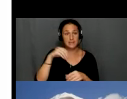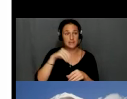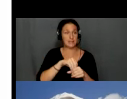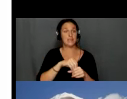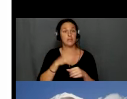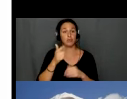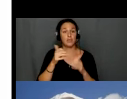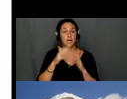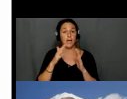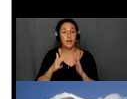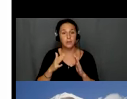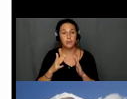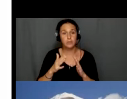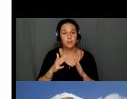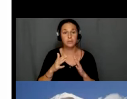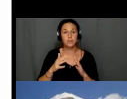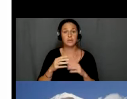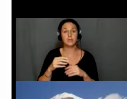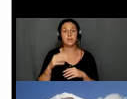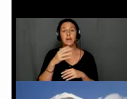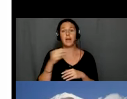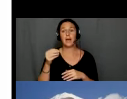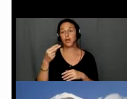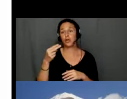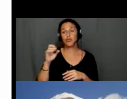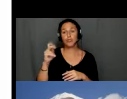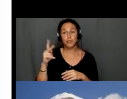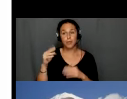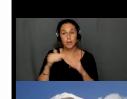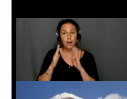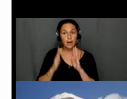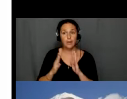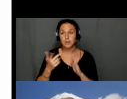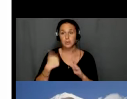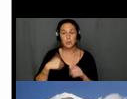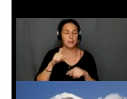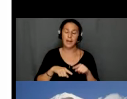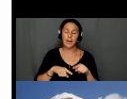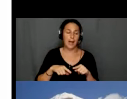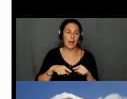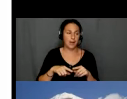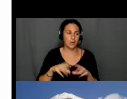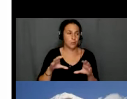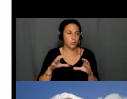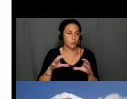out of plastic so they are extremely hot.